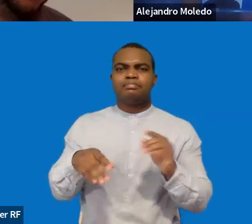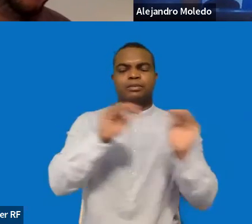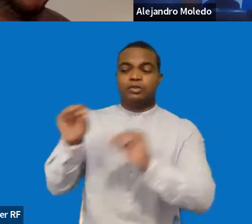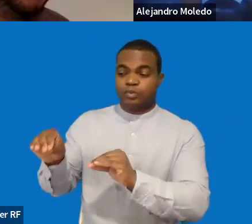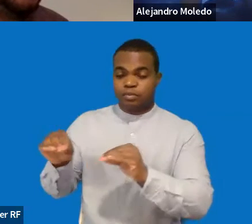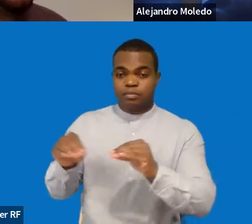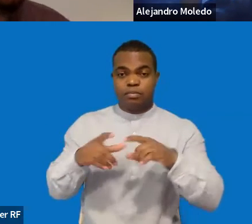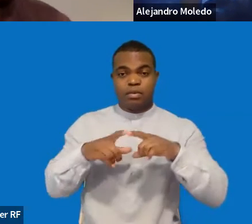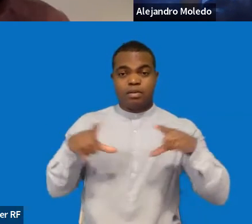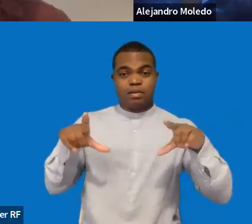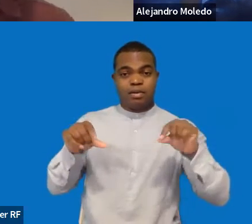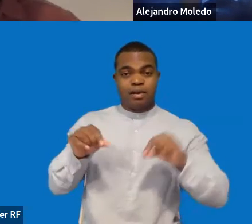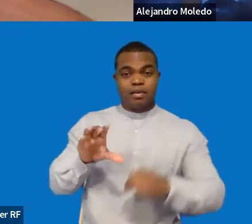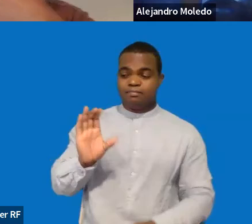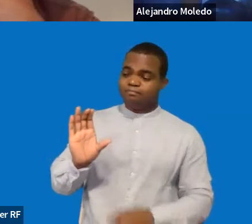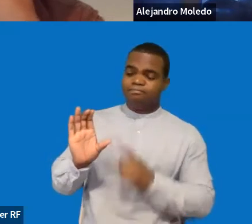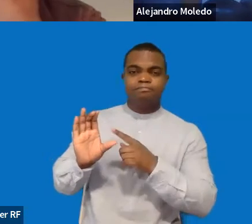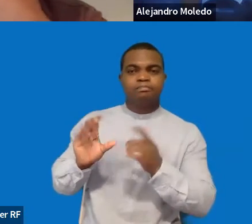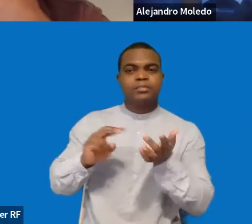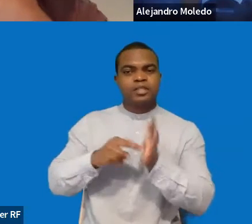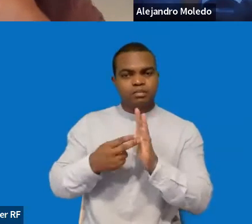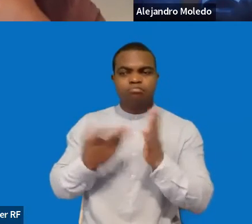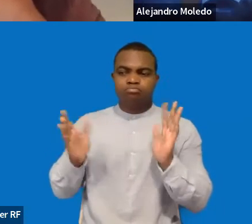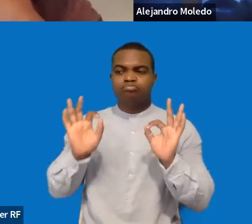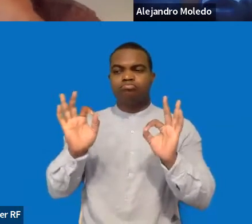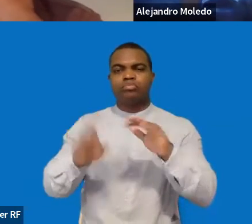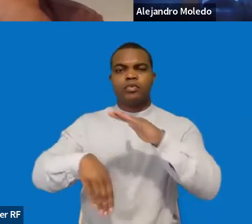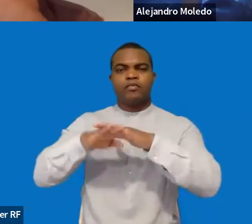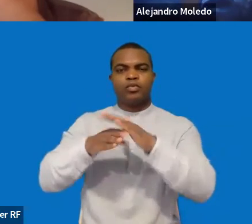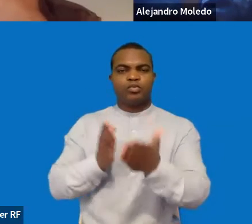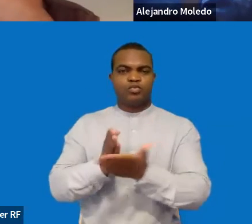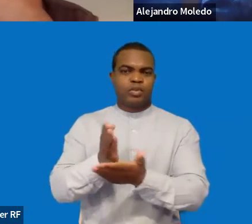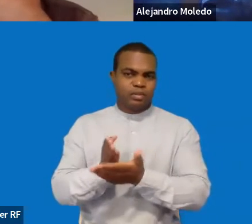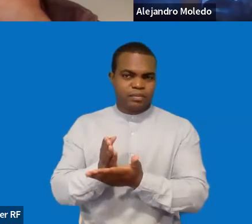because of the social protection when we move permanently.